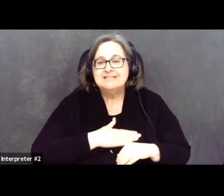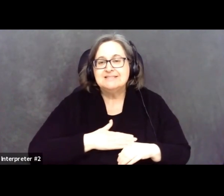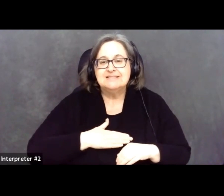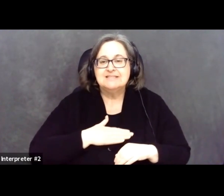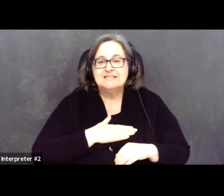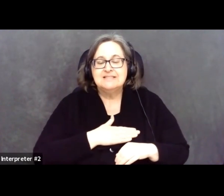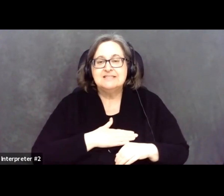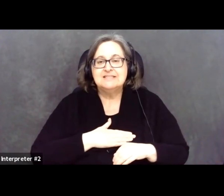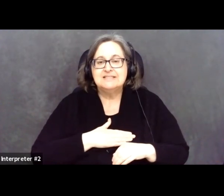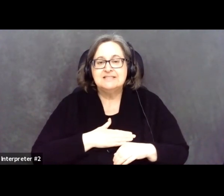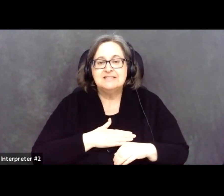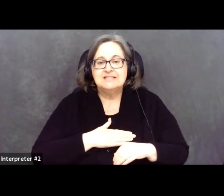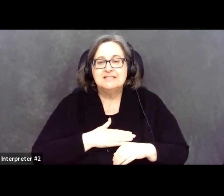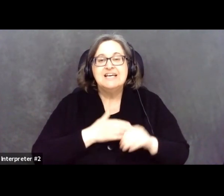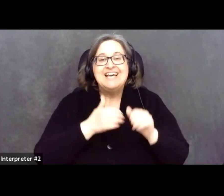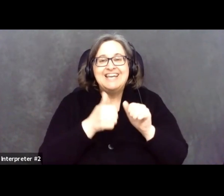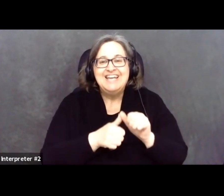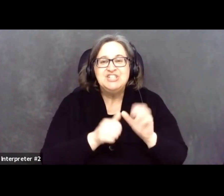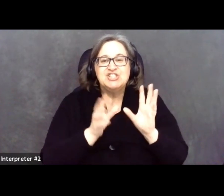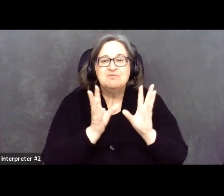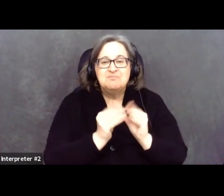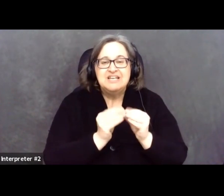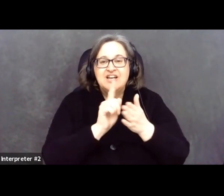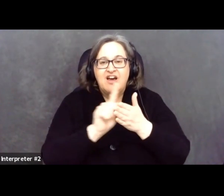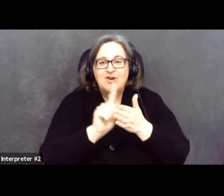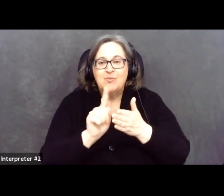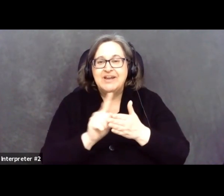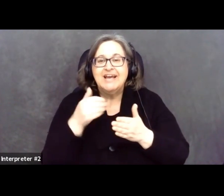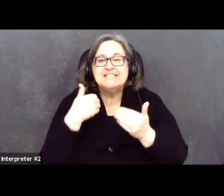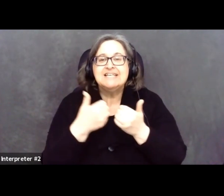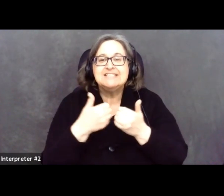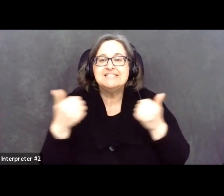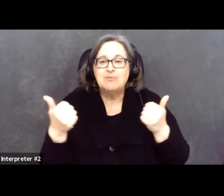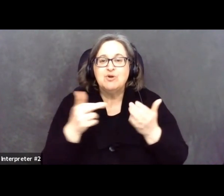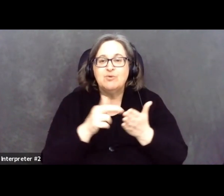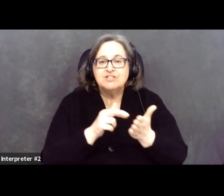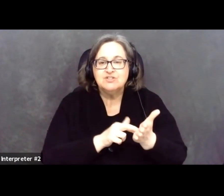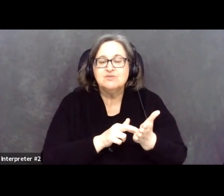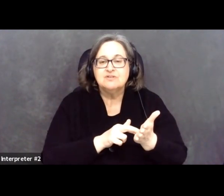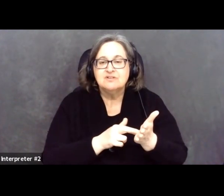Each one has a separate each webinar, each TBI Tuesday has a separate log in and separate link.